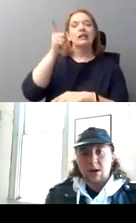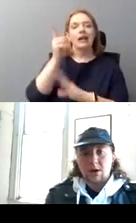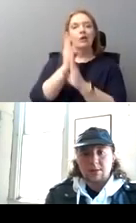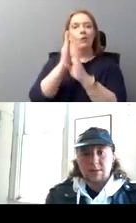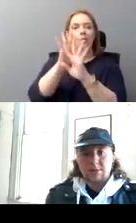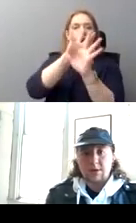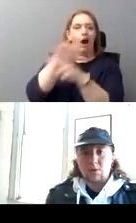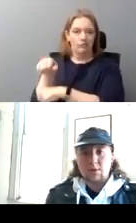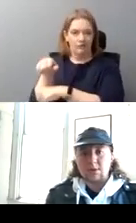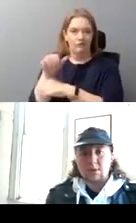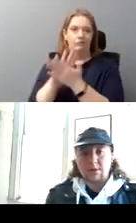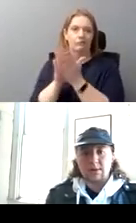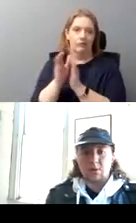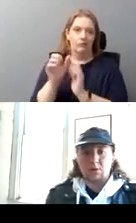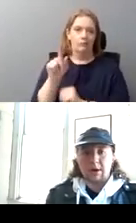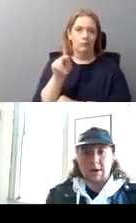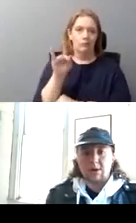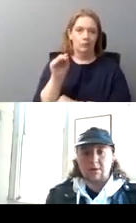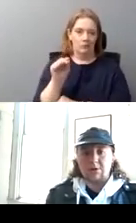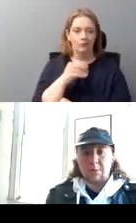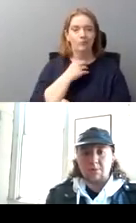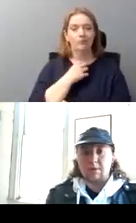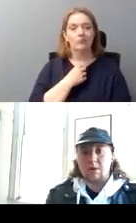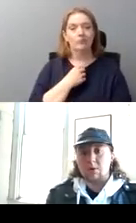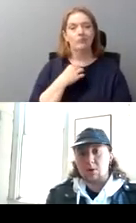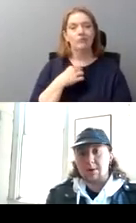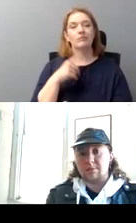Across the street, one still can see the gold lettering of the shop window 'Accordions